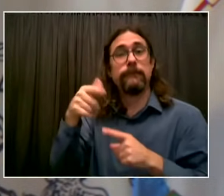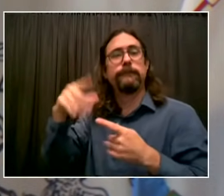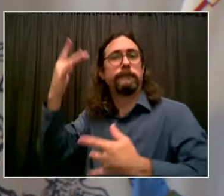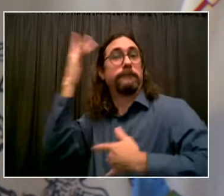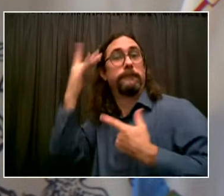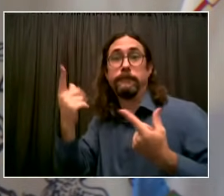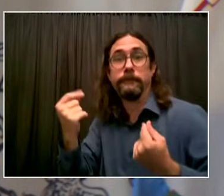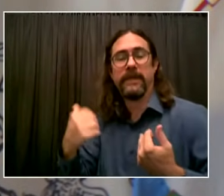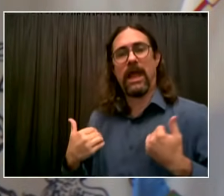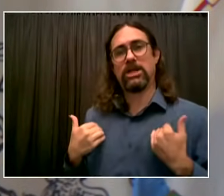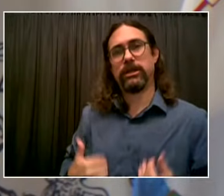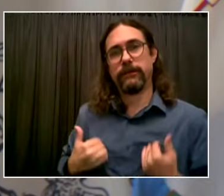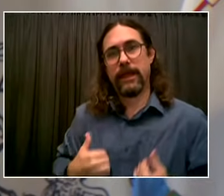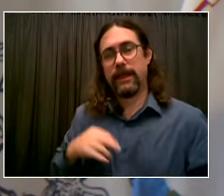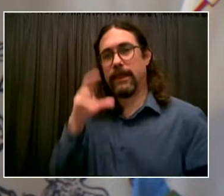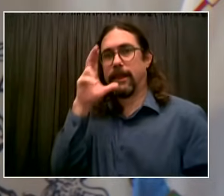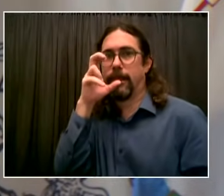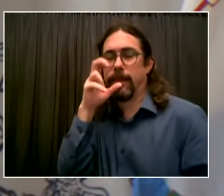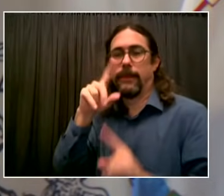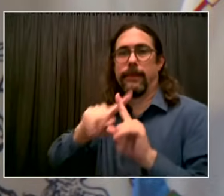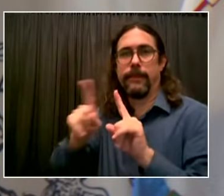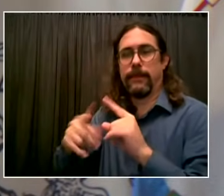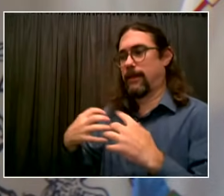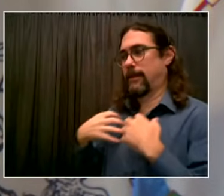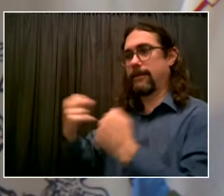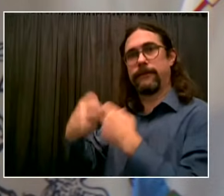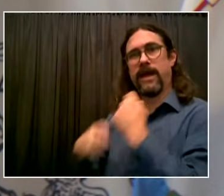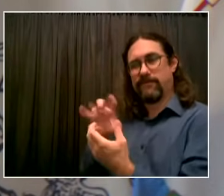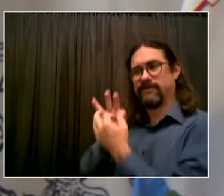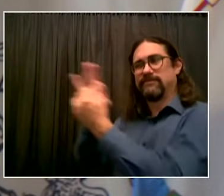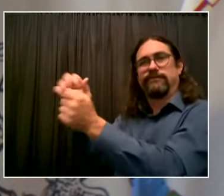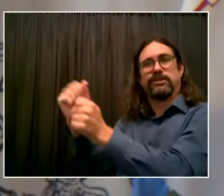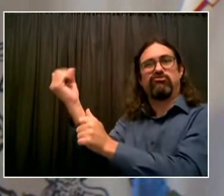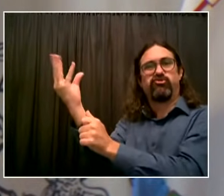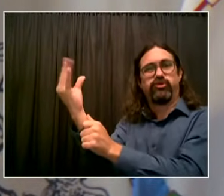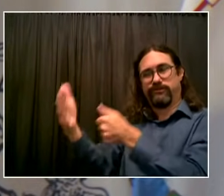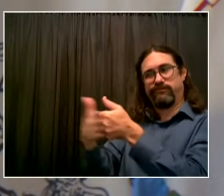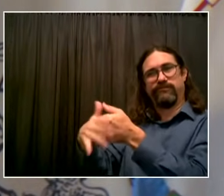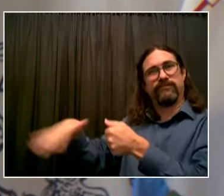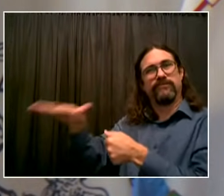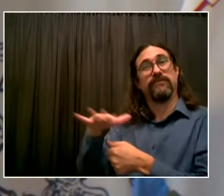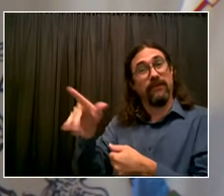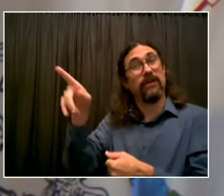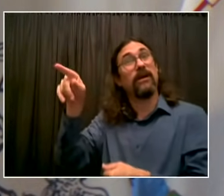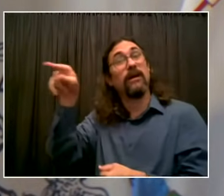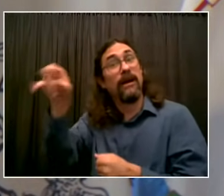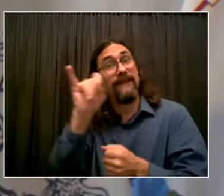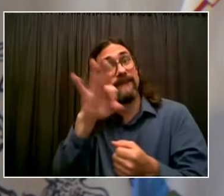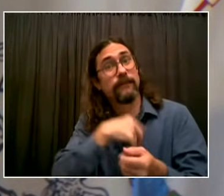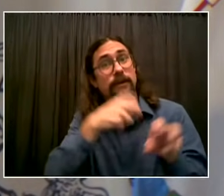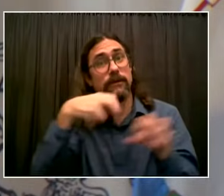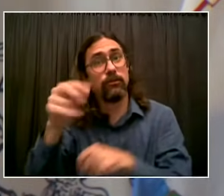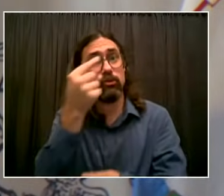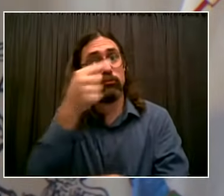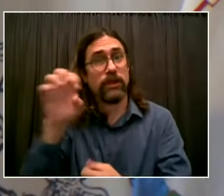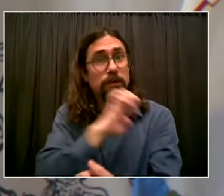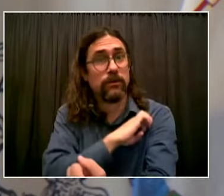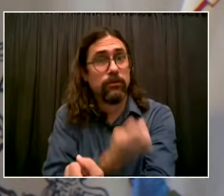GREAT WEEK. CLIMATE WEEK IS CONTINUING. MAY WE ALL DO OUR PART. THERE ARE THINGS WE COULD DO, TURNING■ç OFF OUR